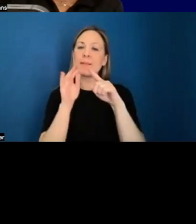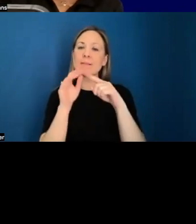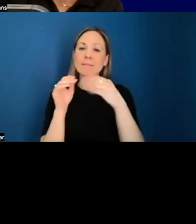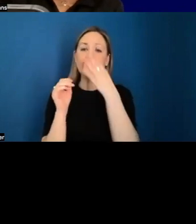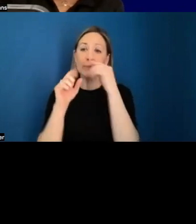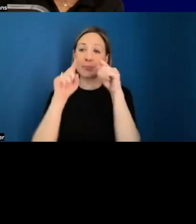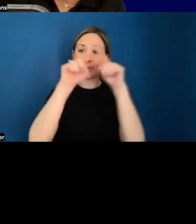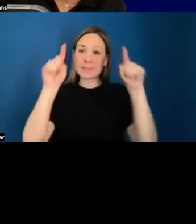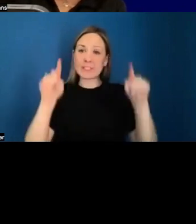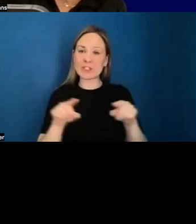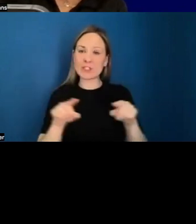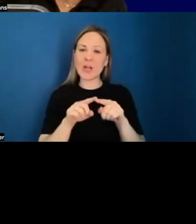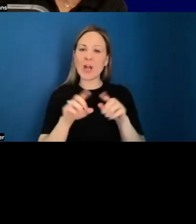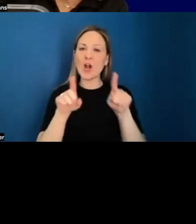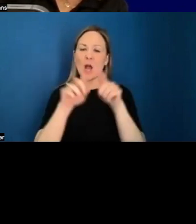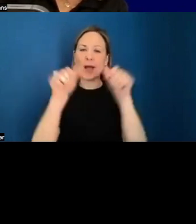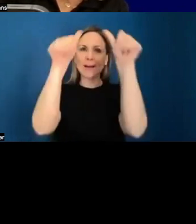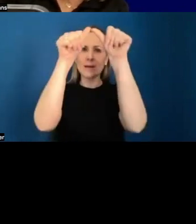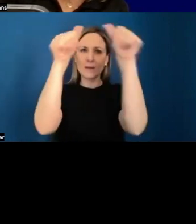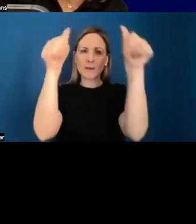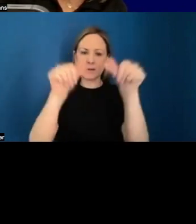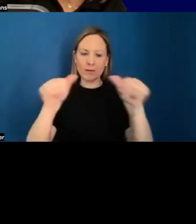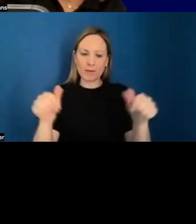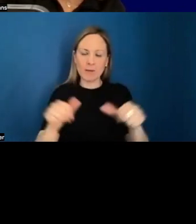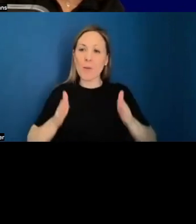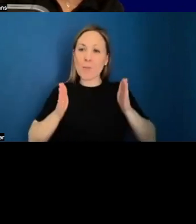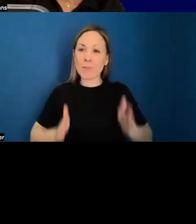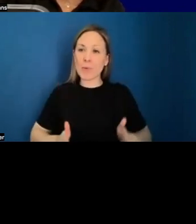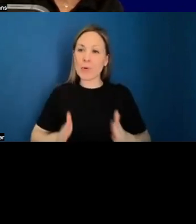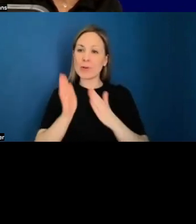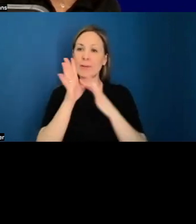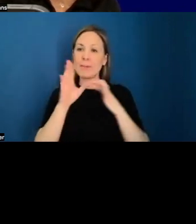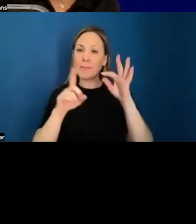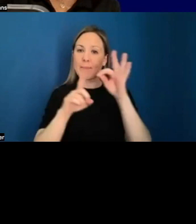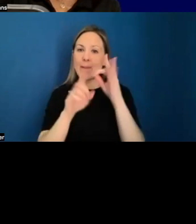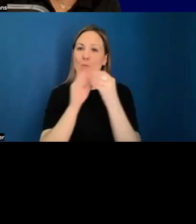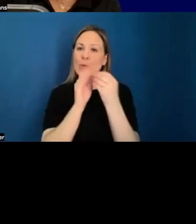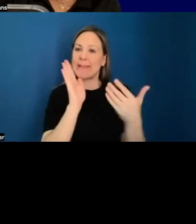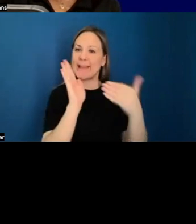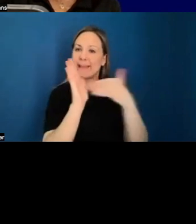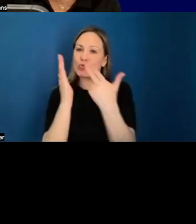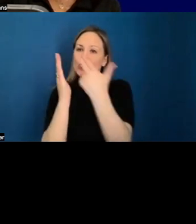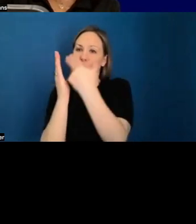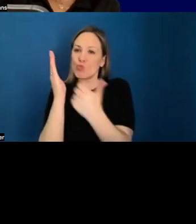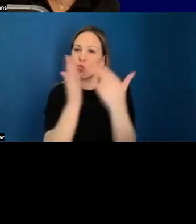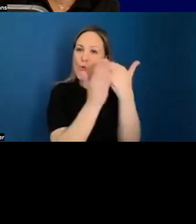a sketch outline of a body map with additional drawings representing feelings that are stuck